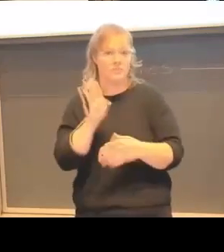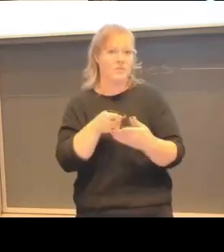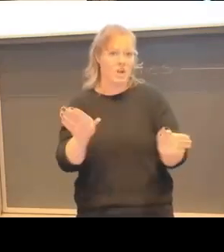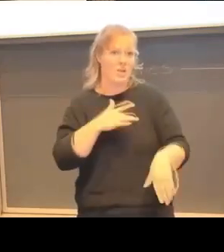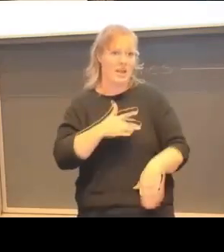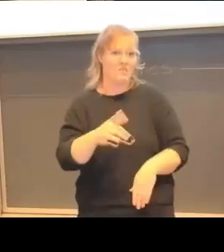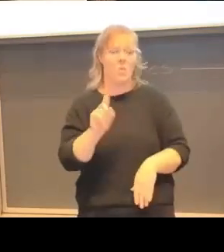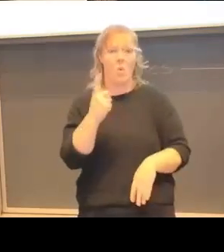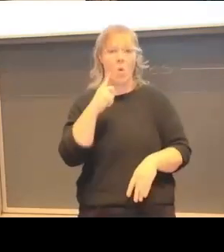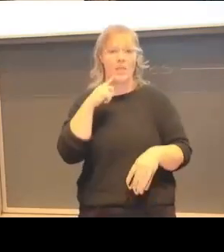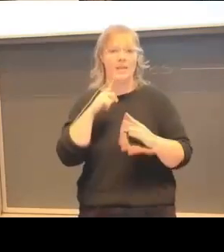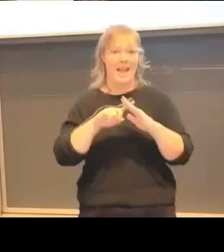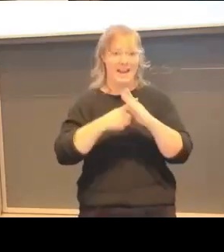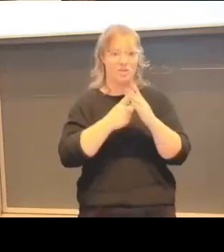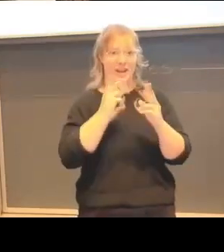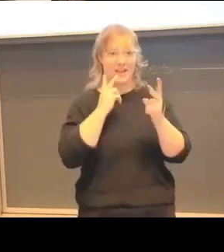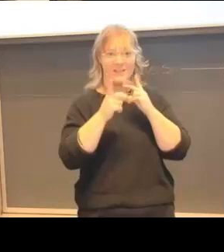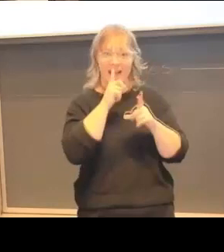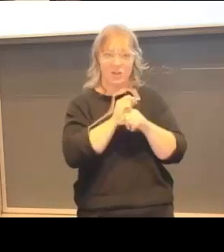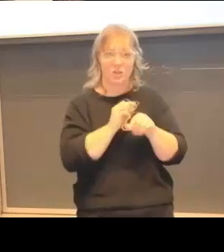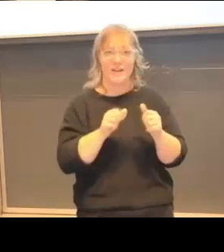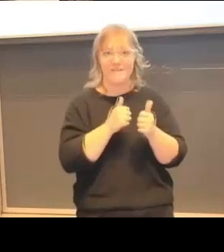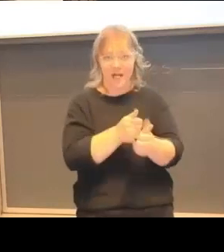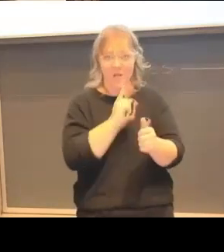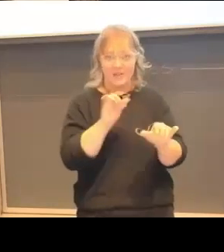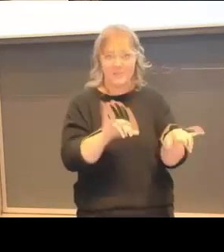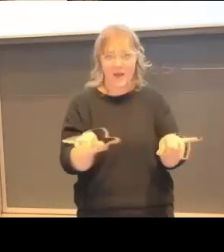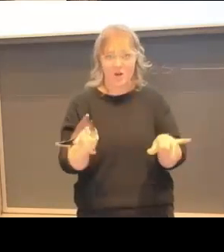initiating the visit actually followed this pattern in a statistically significant manner